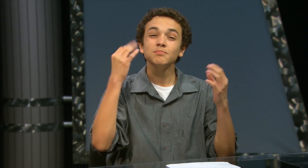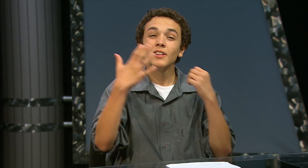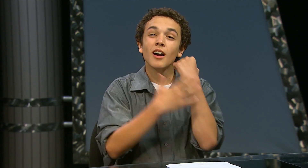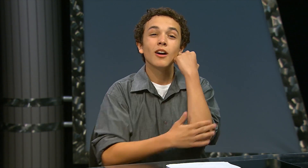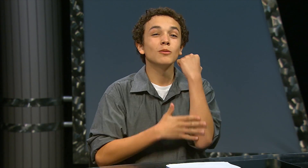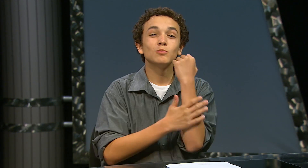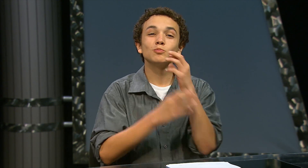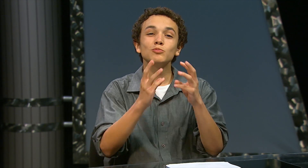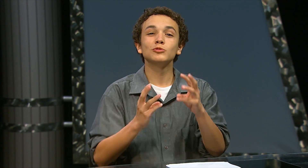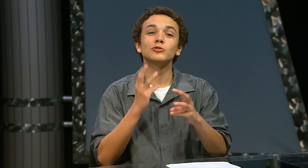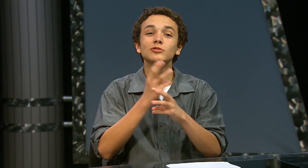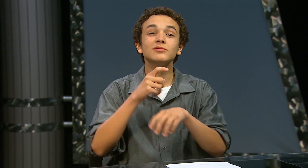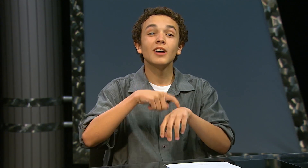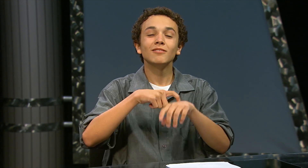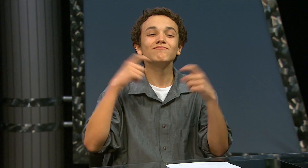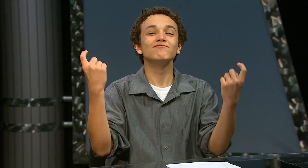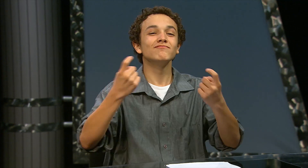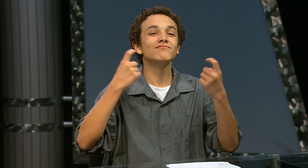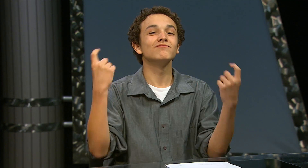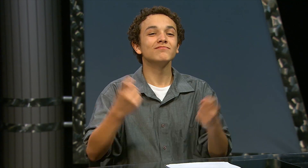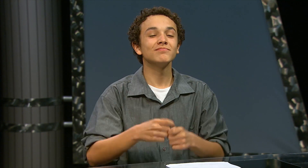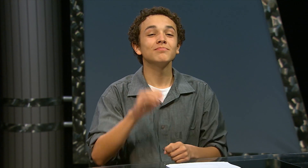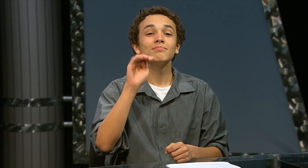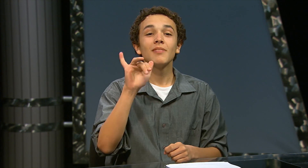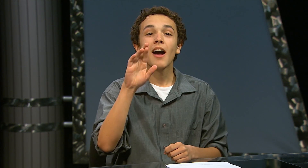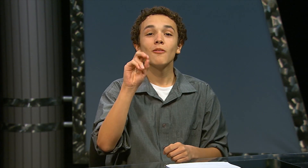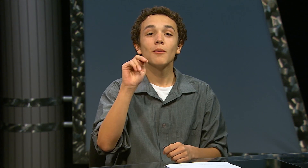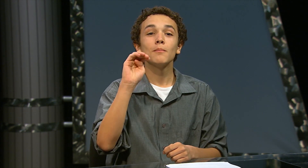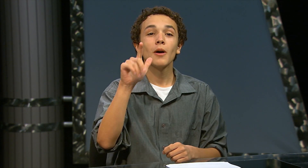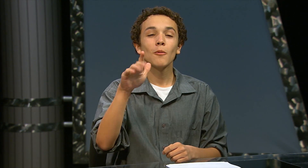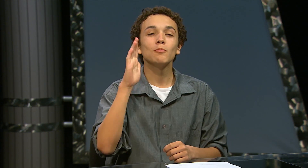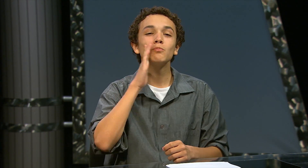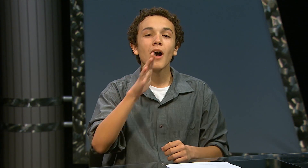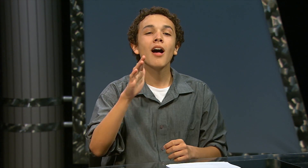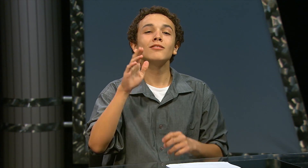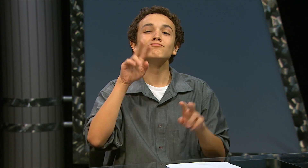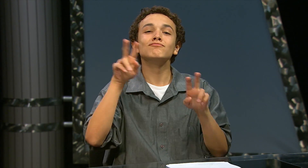FOR MANY ACROSS THE GLOBE THIS SUNDAY WAS A TIME FOR CELEBRATION. MYRON WILL TAKE A